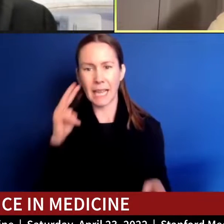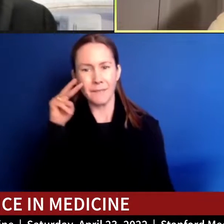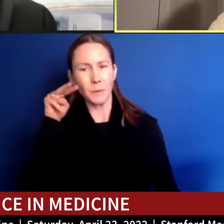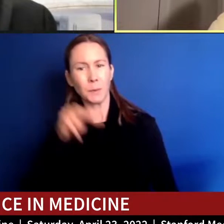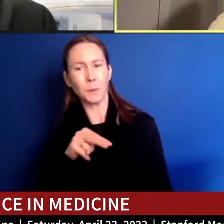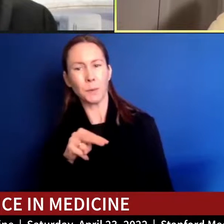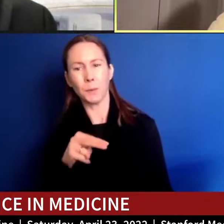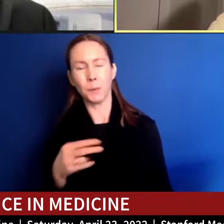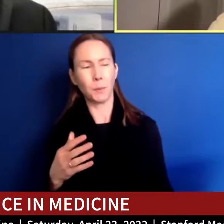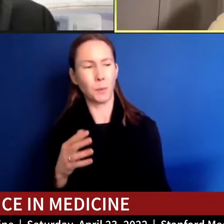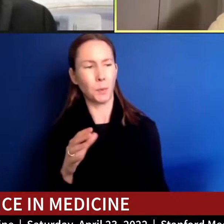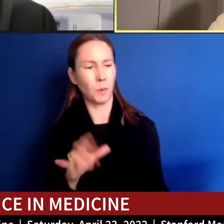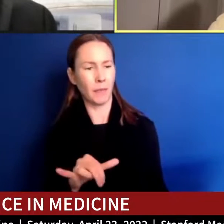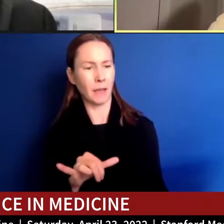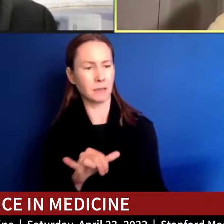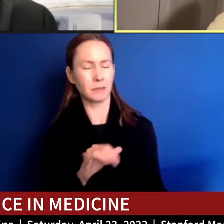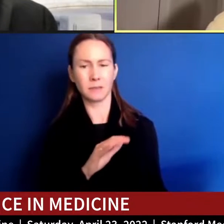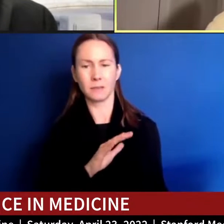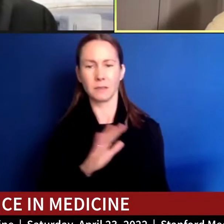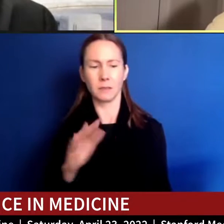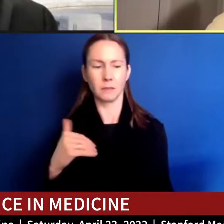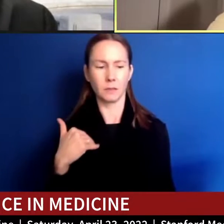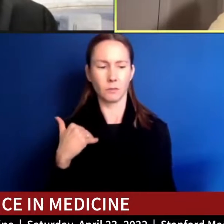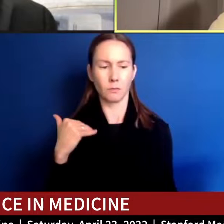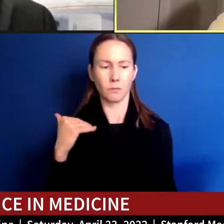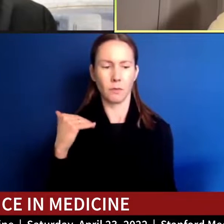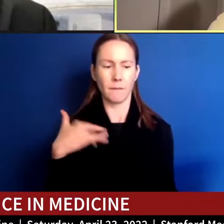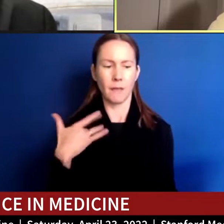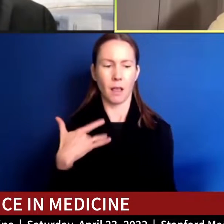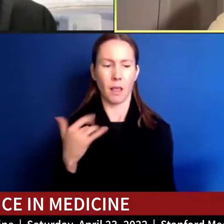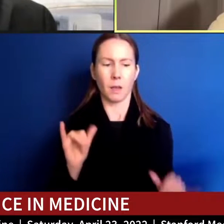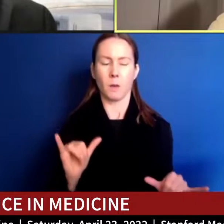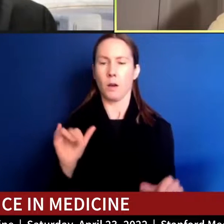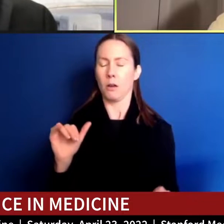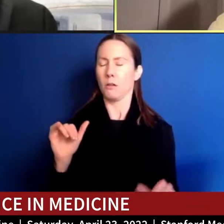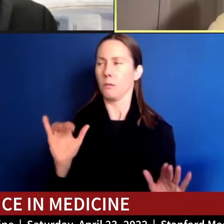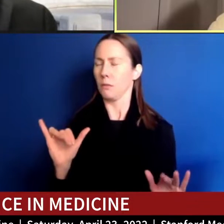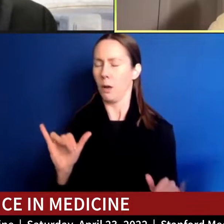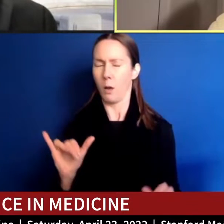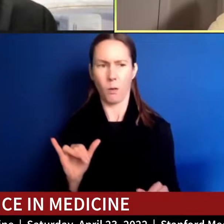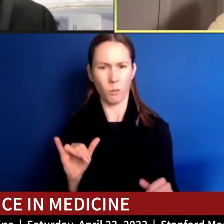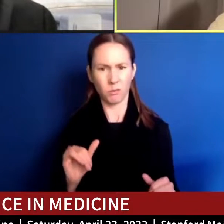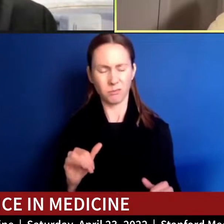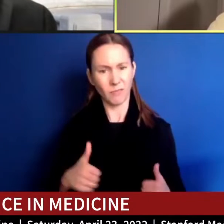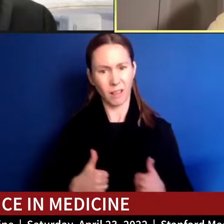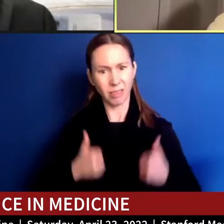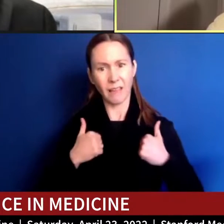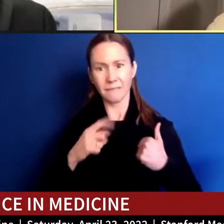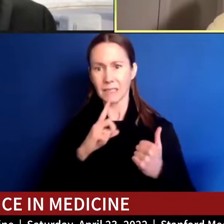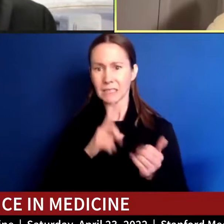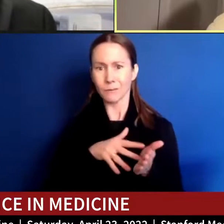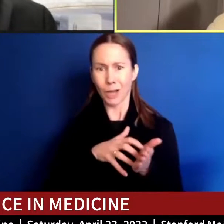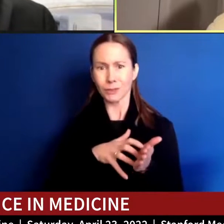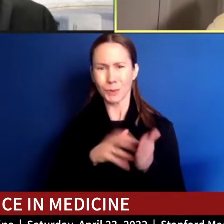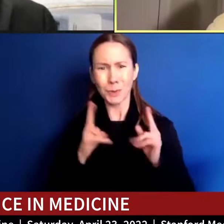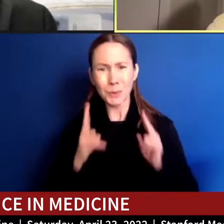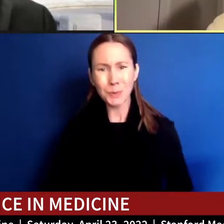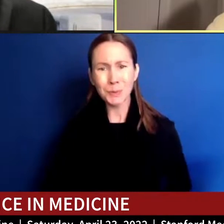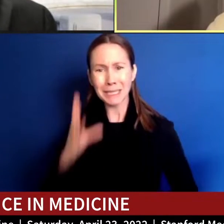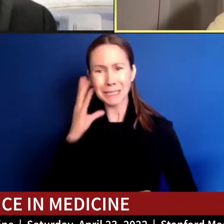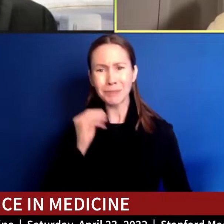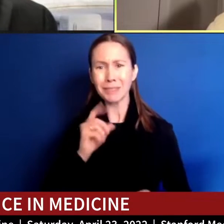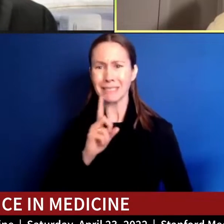reminder or a harbinger of, you know, the real fragility of the human experience. Maybe that